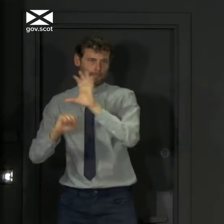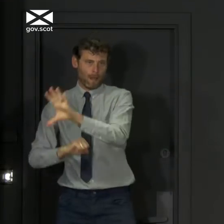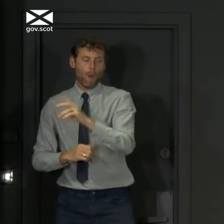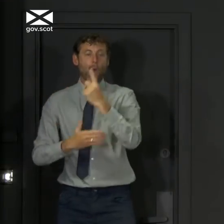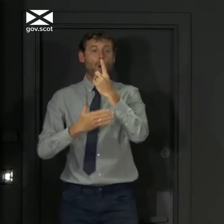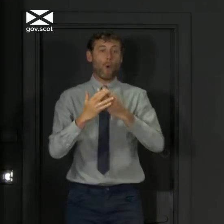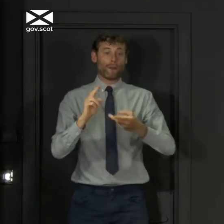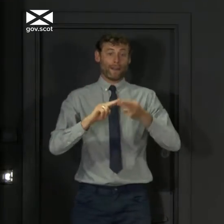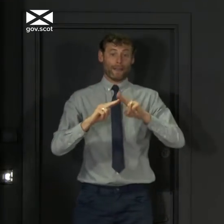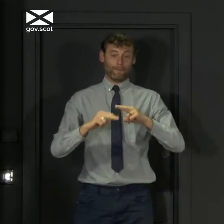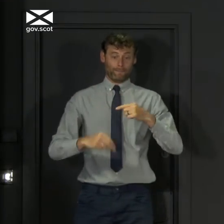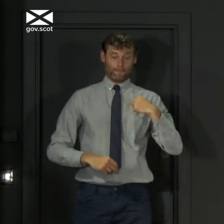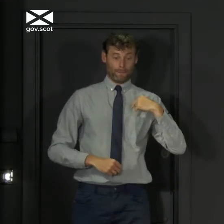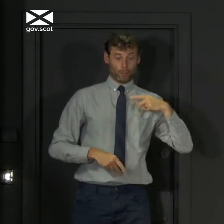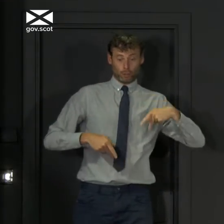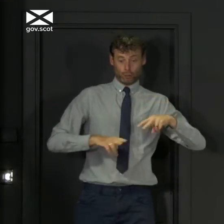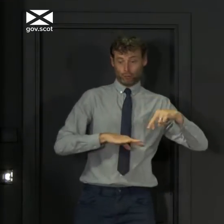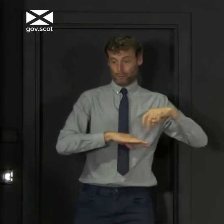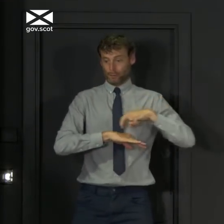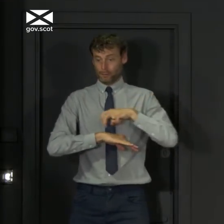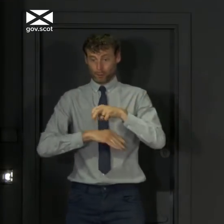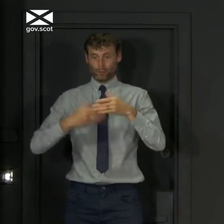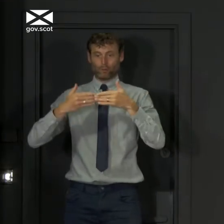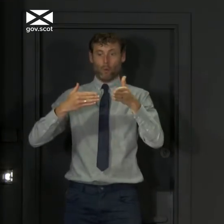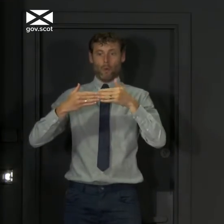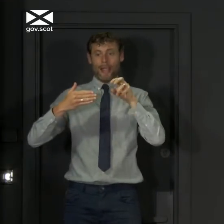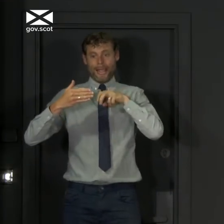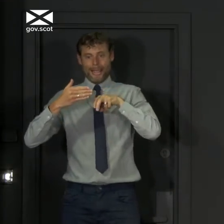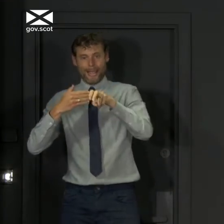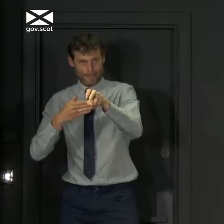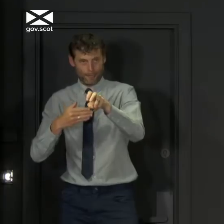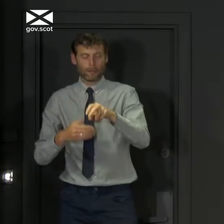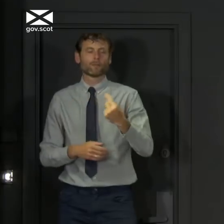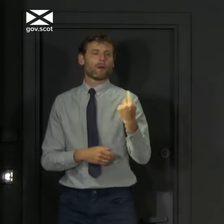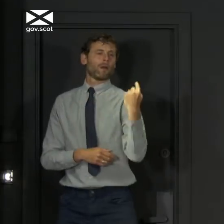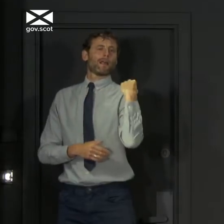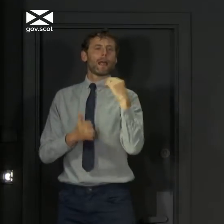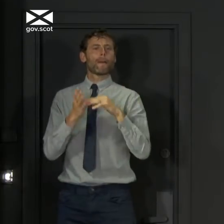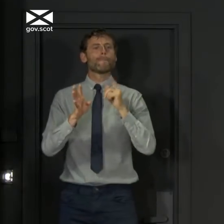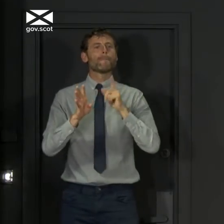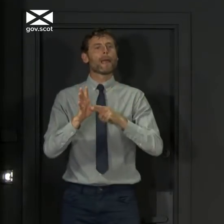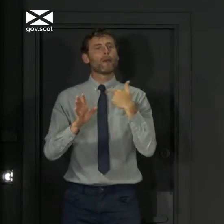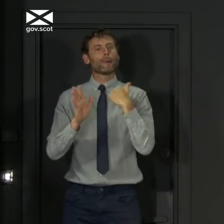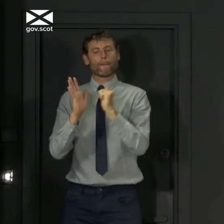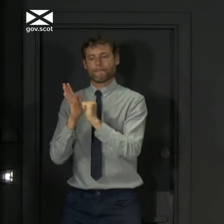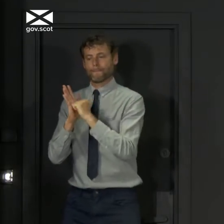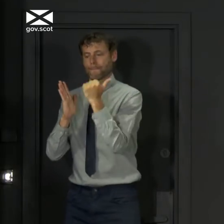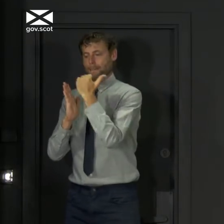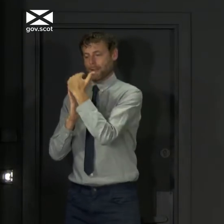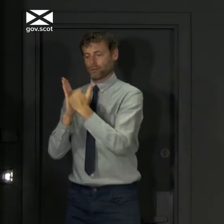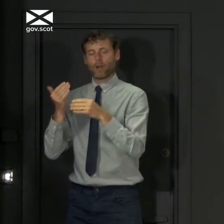At the start of phase 1 - in late May - we published guidance to help retailers prepare for a safe reopening.